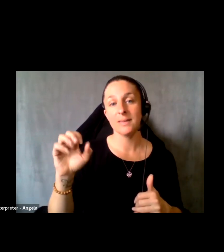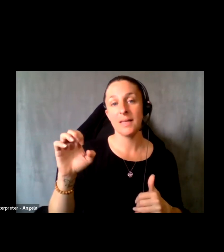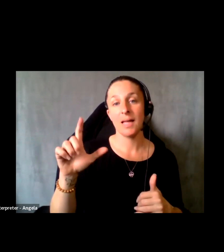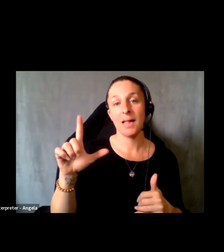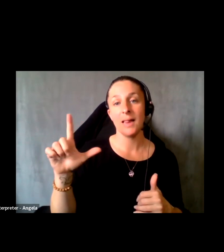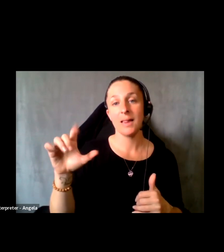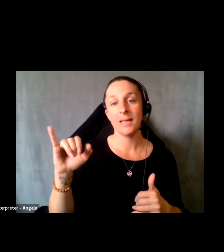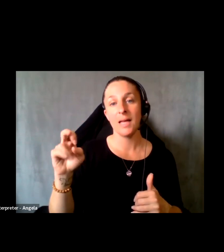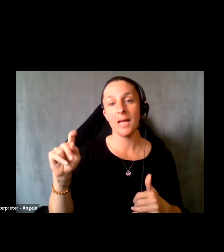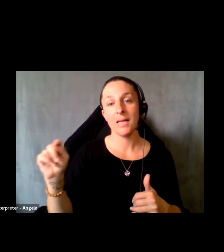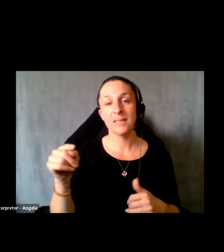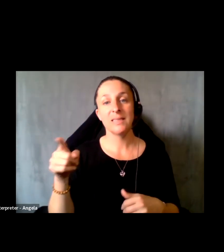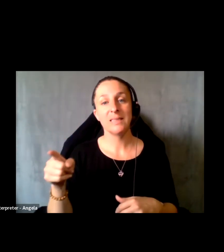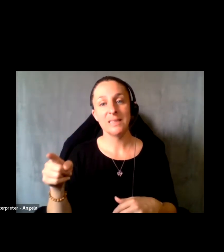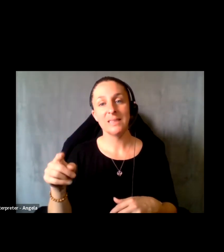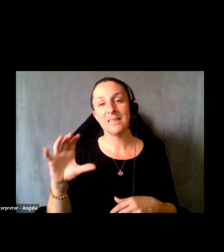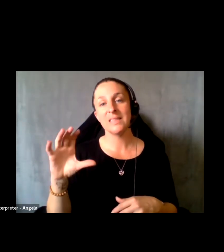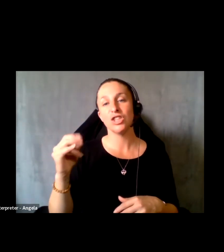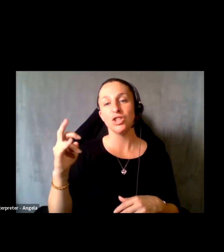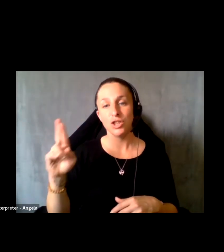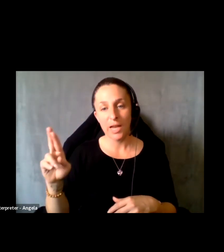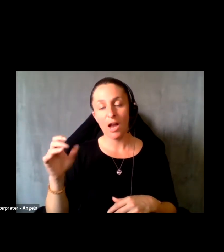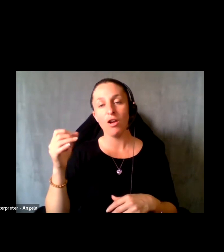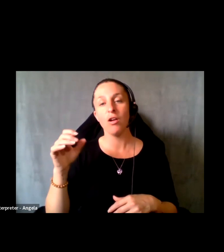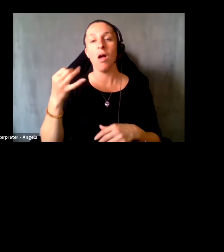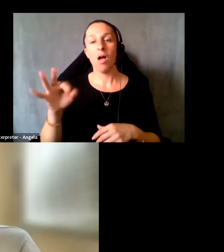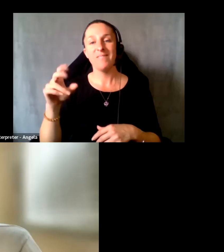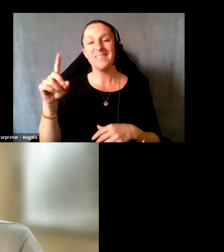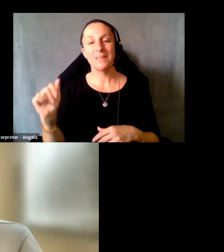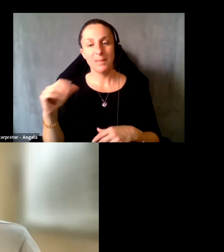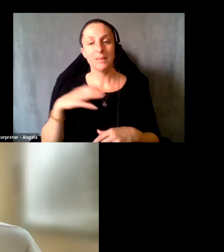make a correction he's the chair of the Disabilities Commission at the city of Santa Monica, so